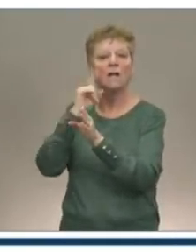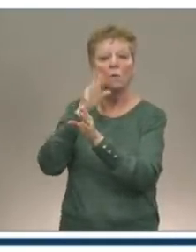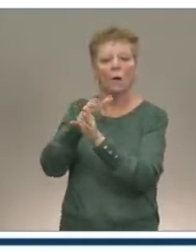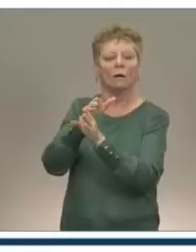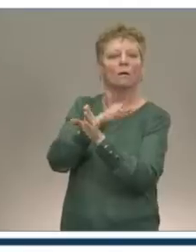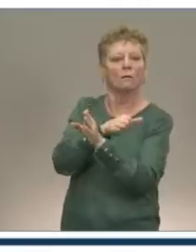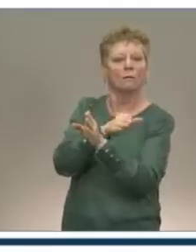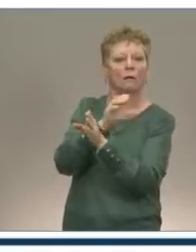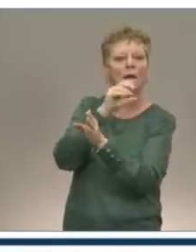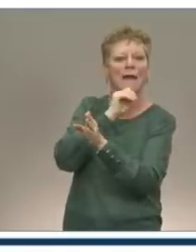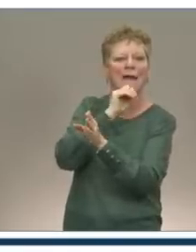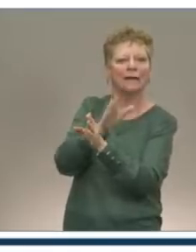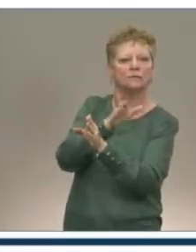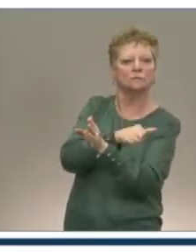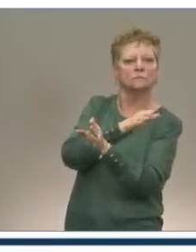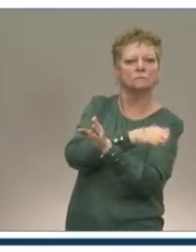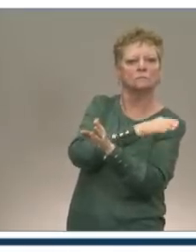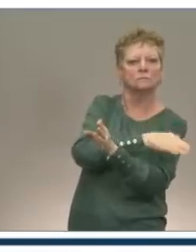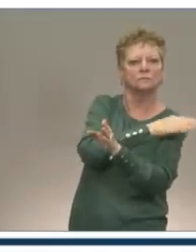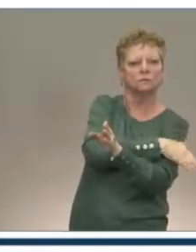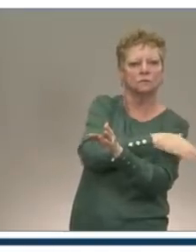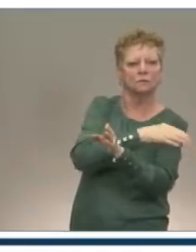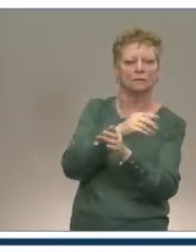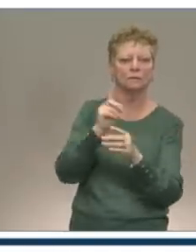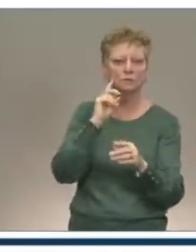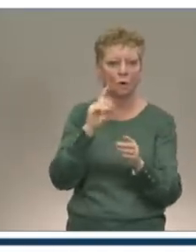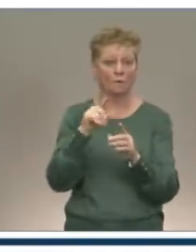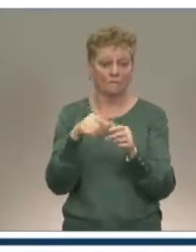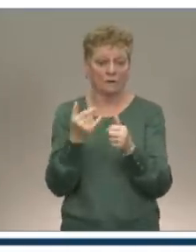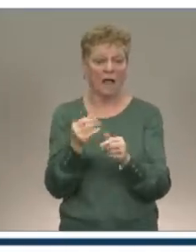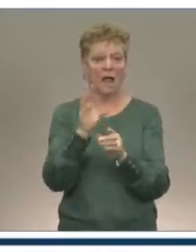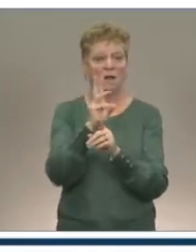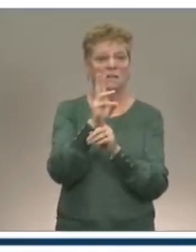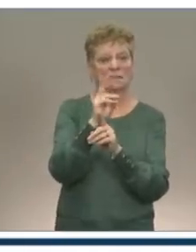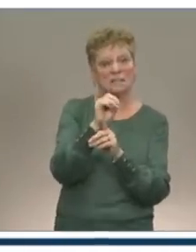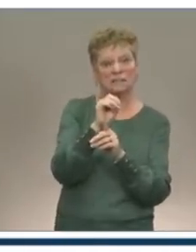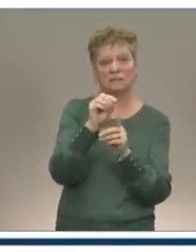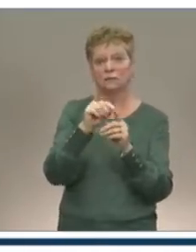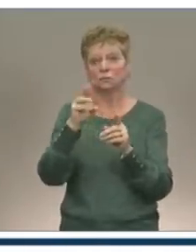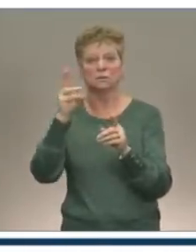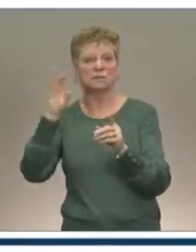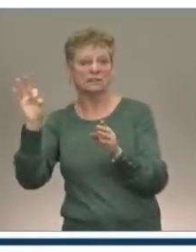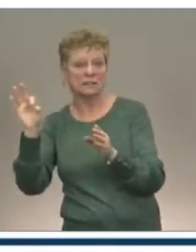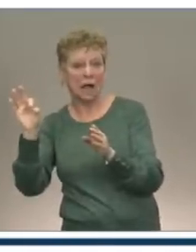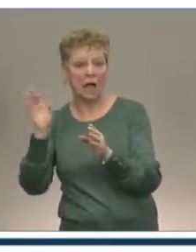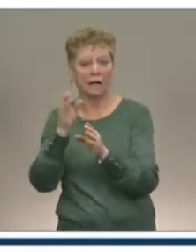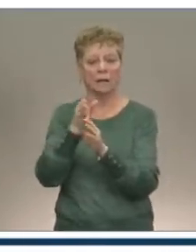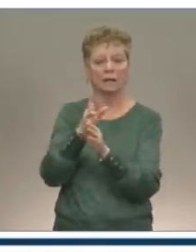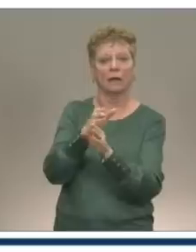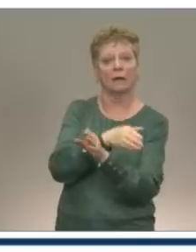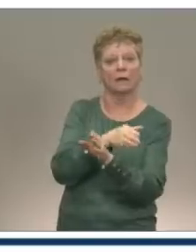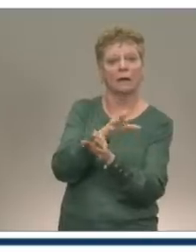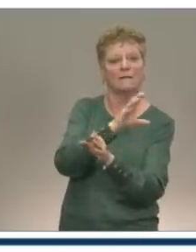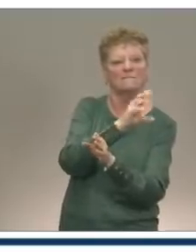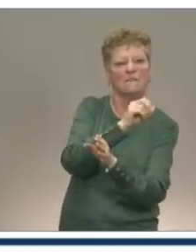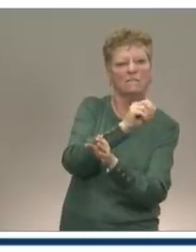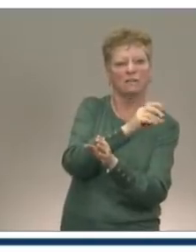time frame for people first 60 to 69 and then 50 to 59 will be able to start making an appointment